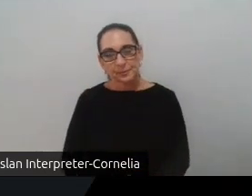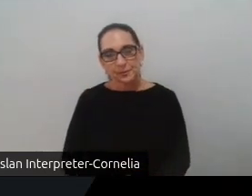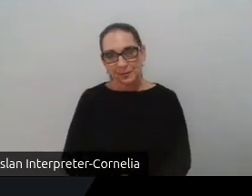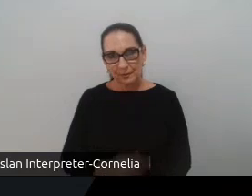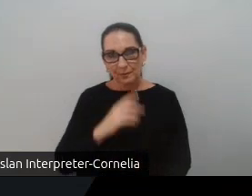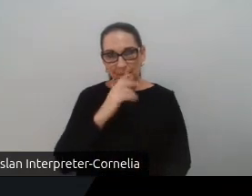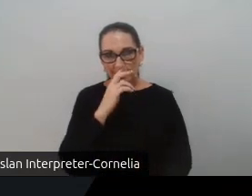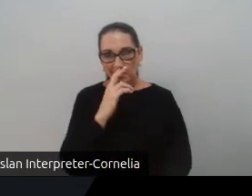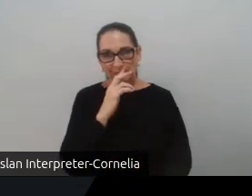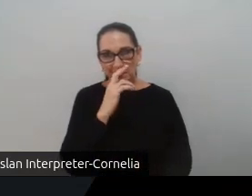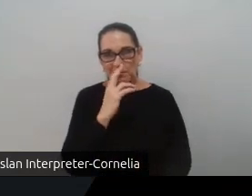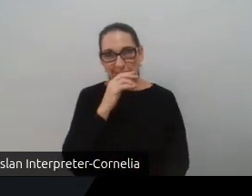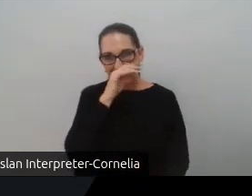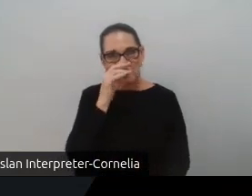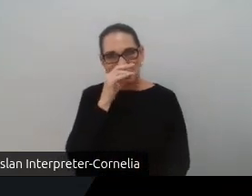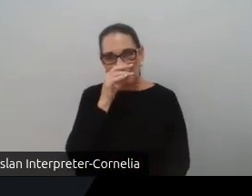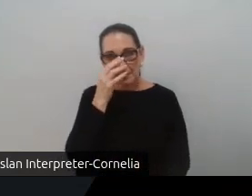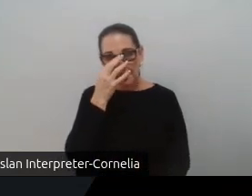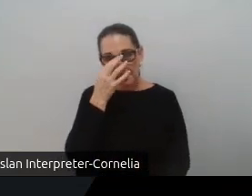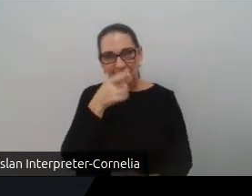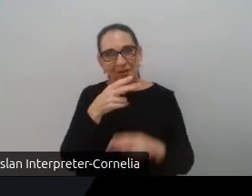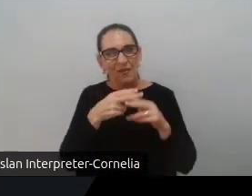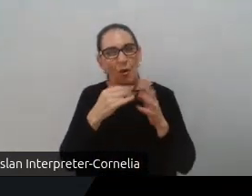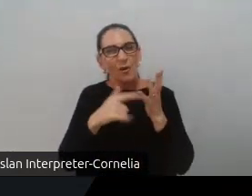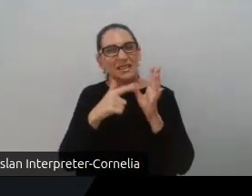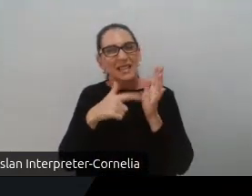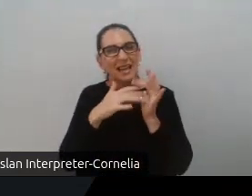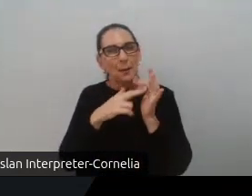Now when it comes to the statement that we were referring to and how you can write please the